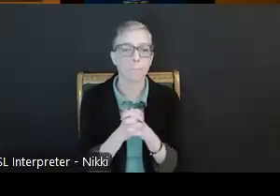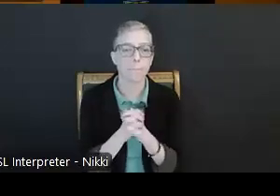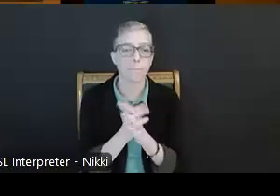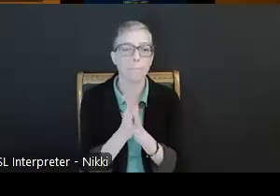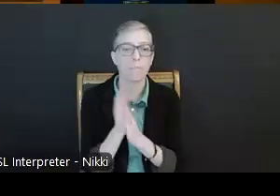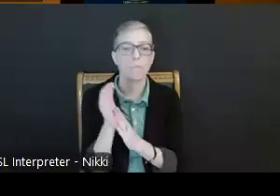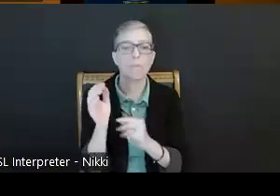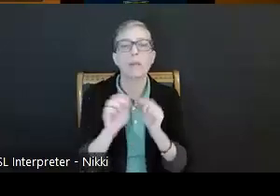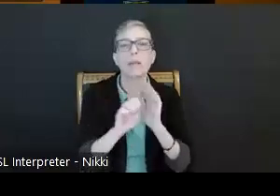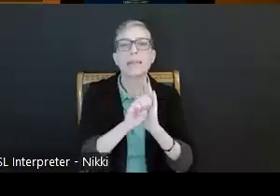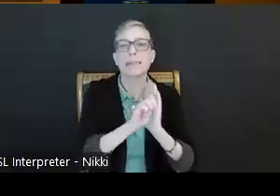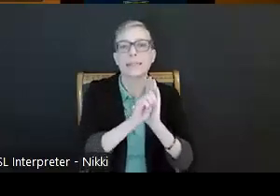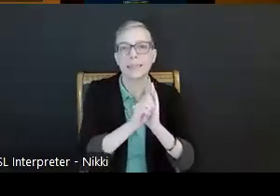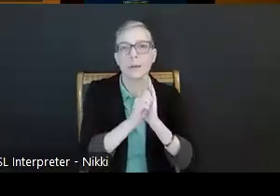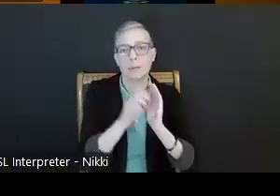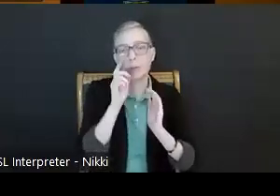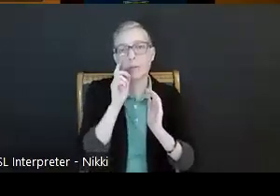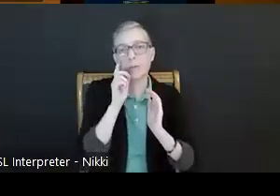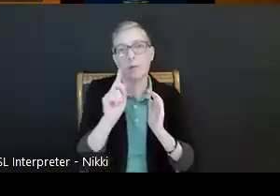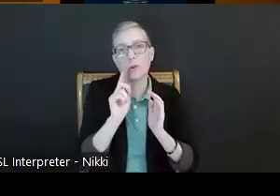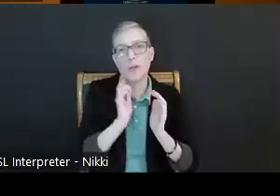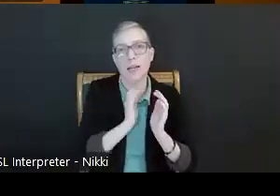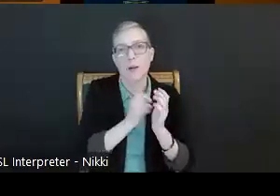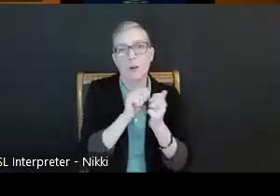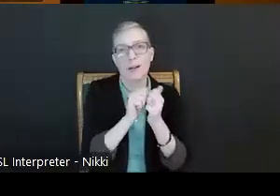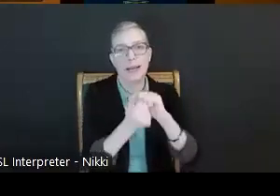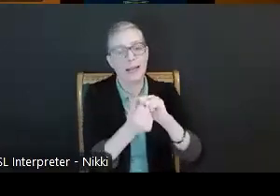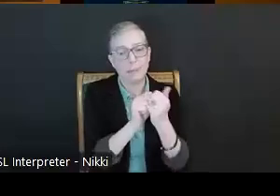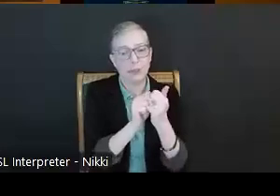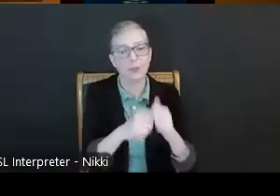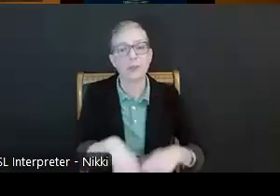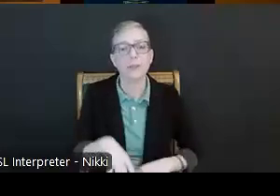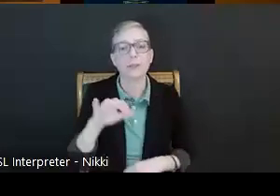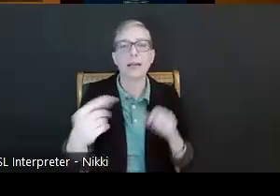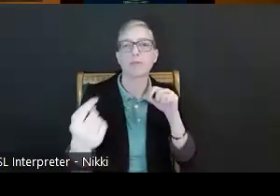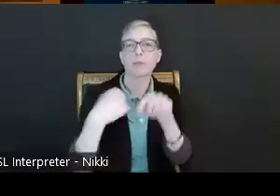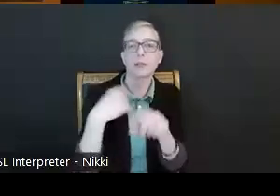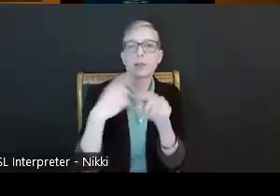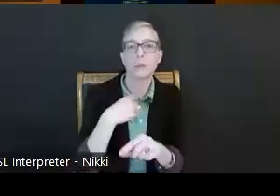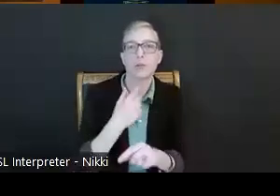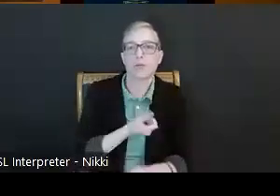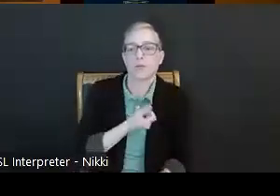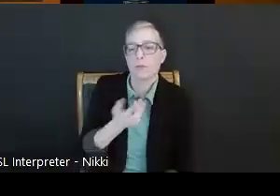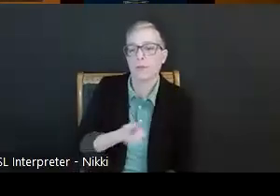more concretely um with this idea of reciprocal self-disclosure so the on the left the example